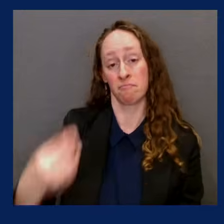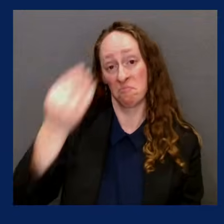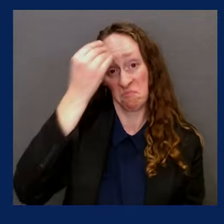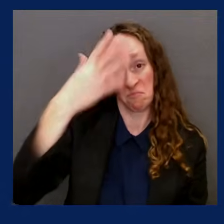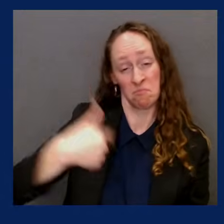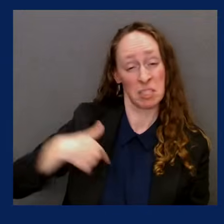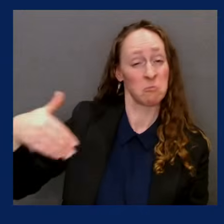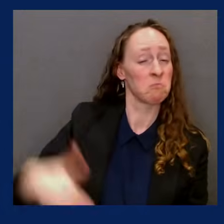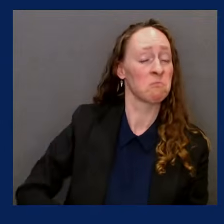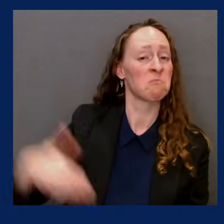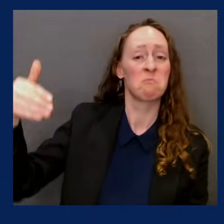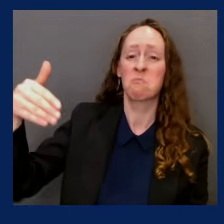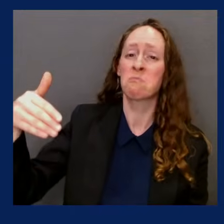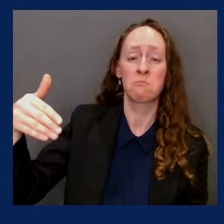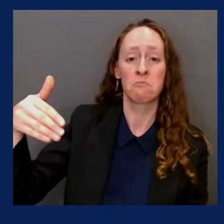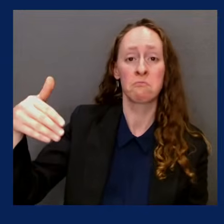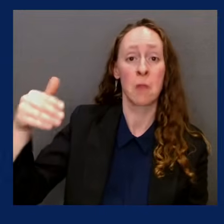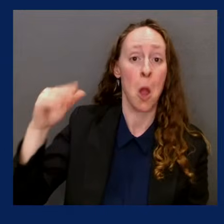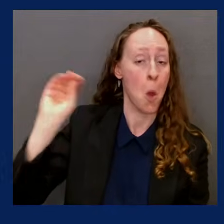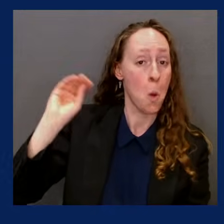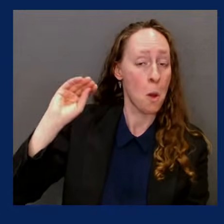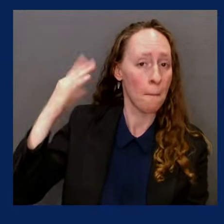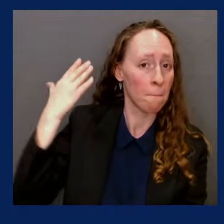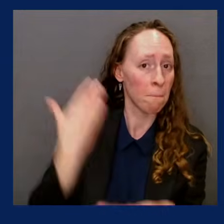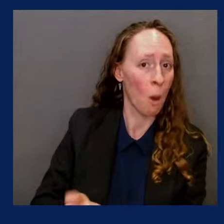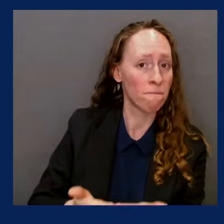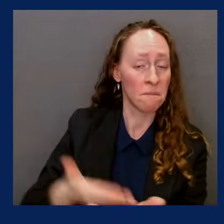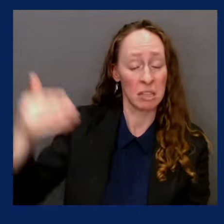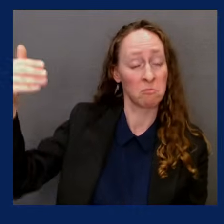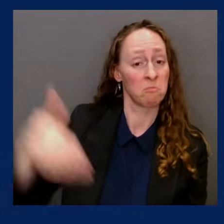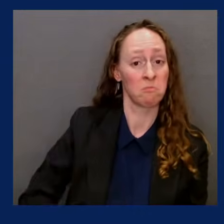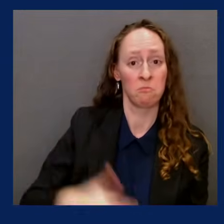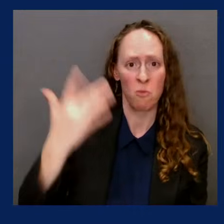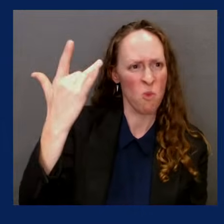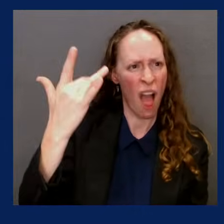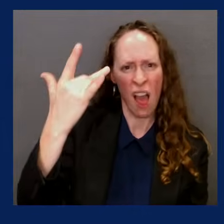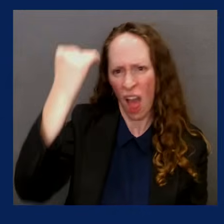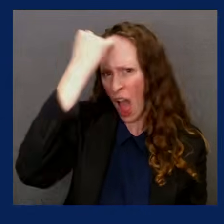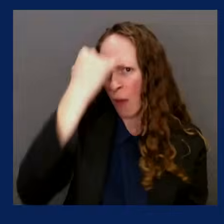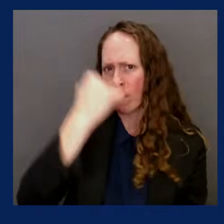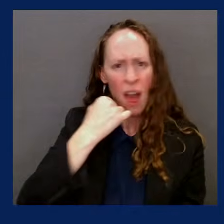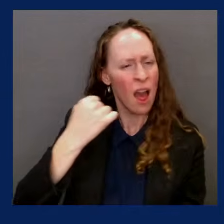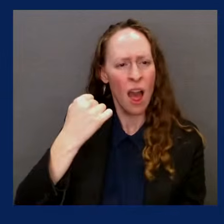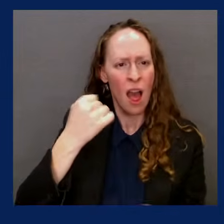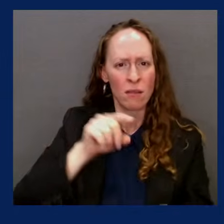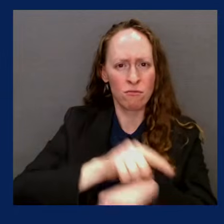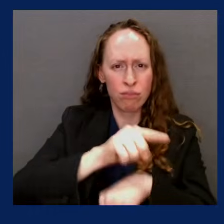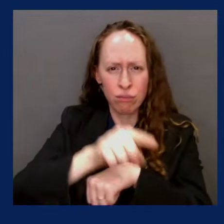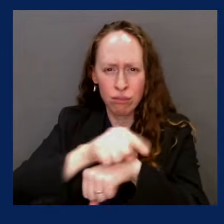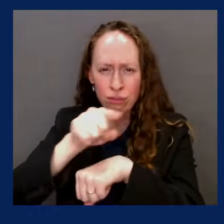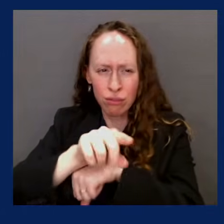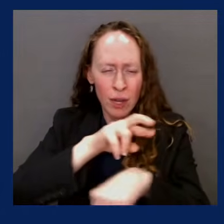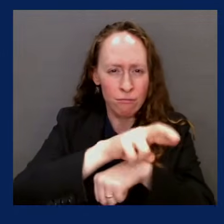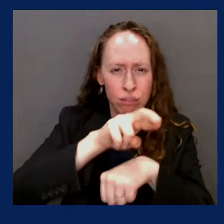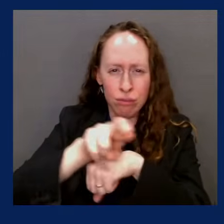we were making towards regional integration for Israel and regional integration overall. And we can't leave that work behind.